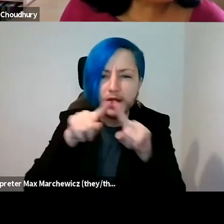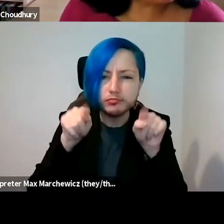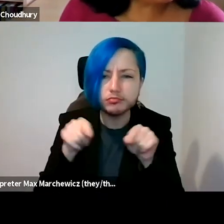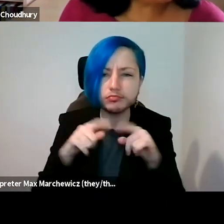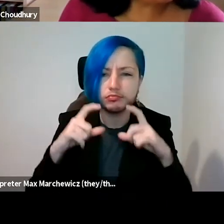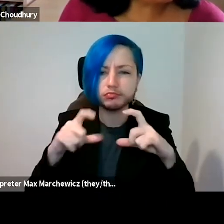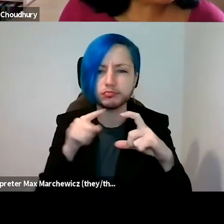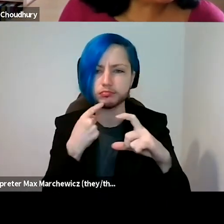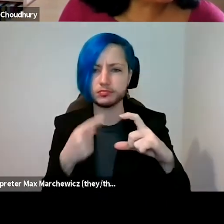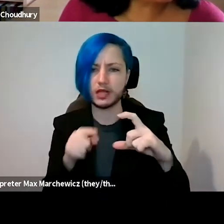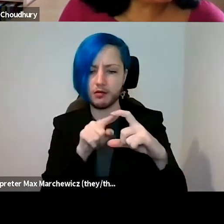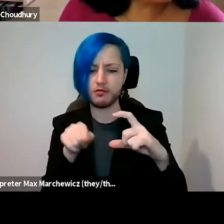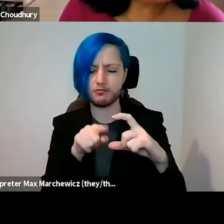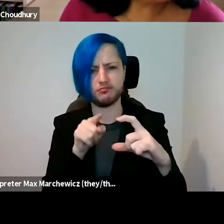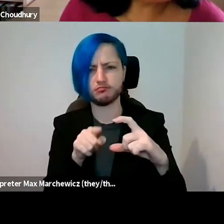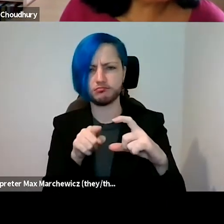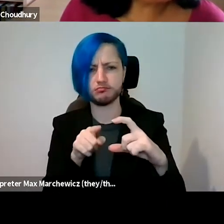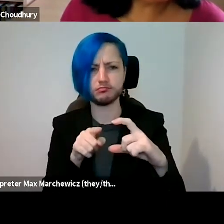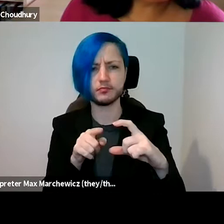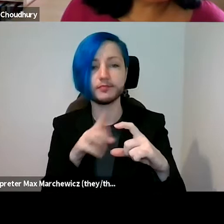on the lines that, here we go,